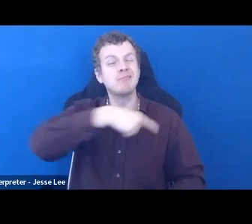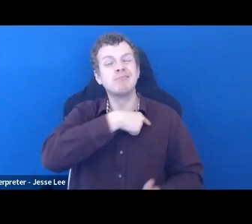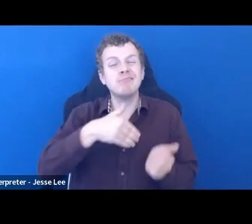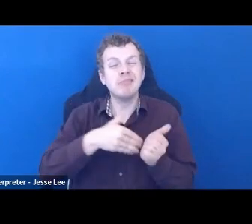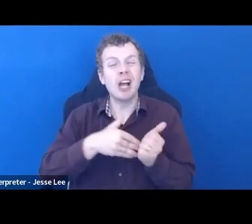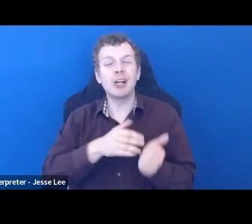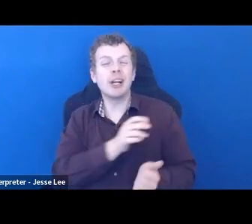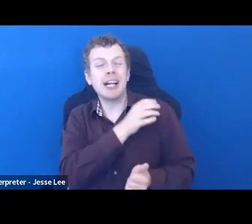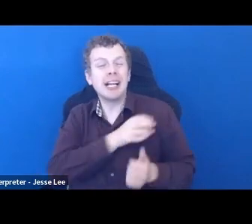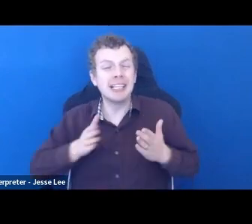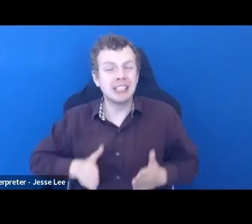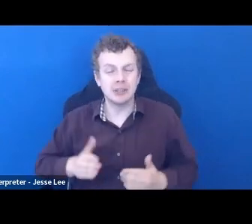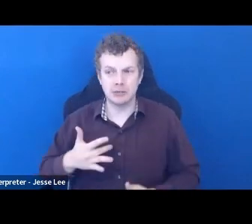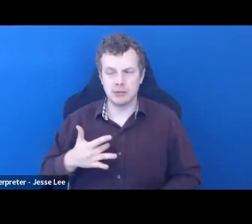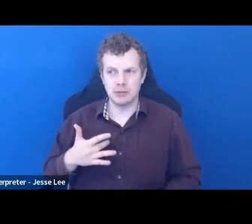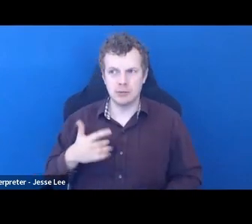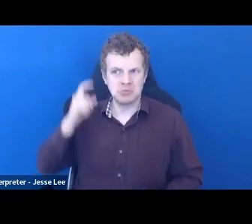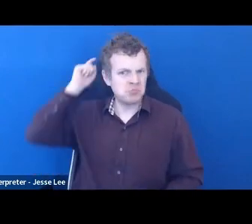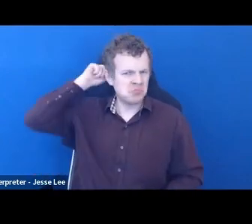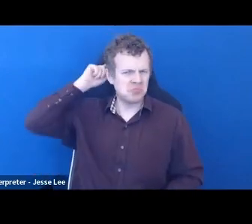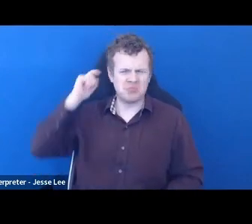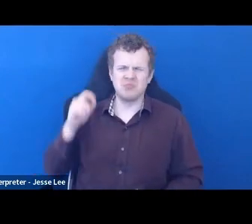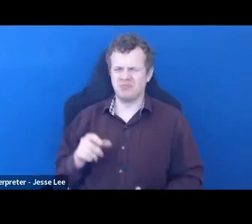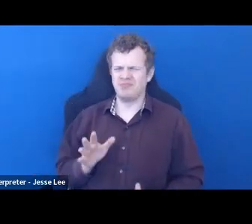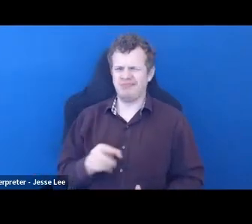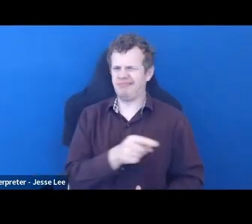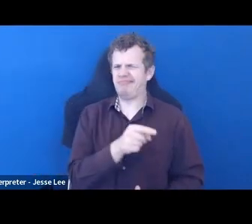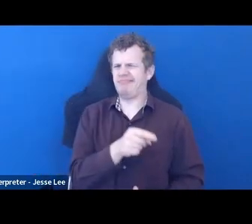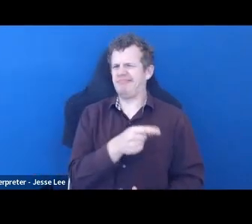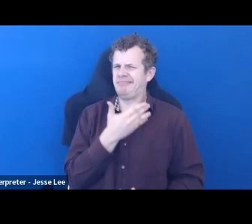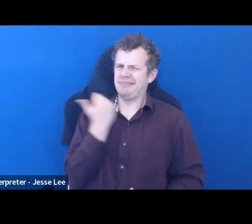that this is definitely going to be the best approach, right?